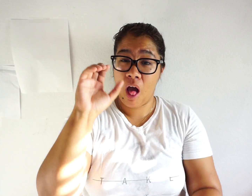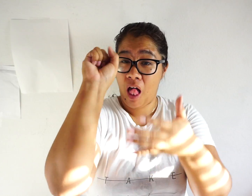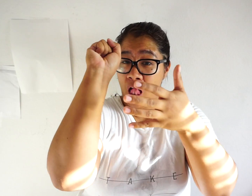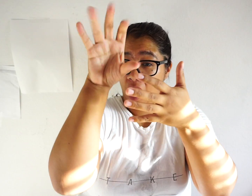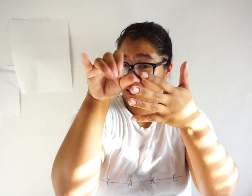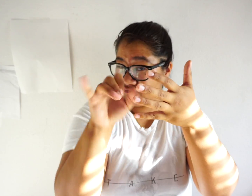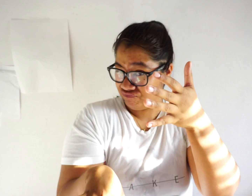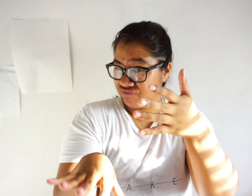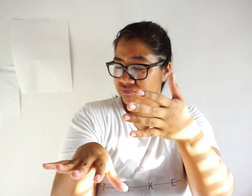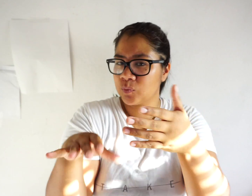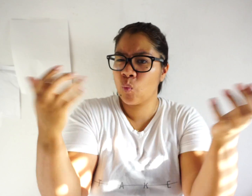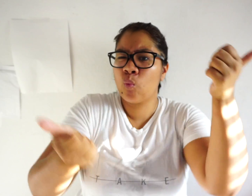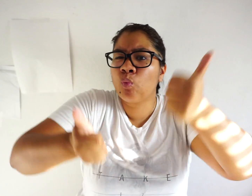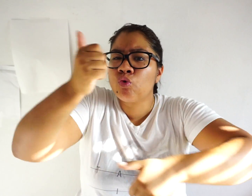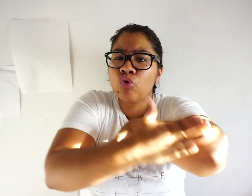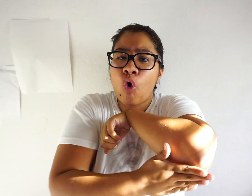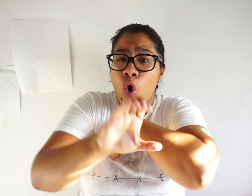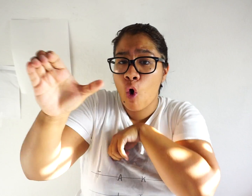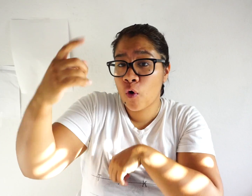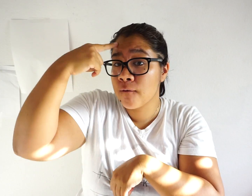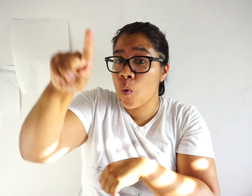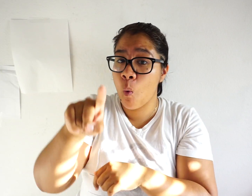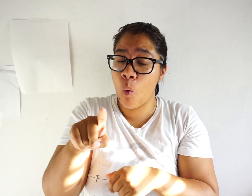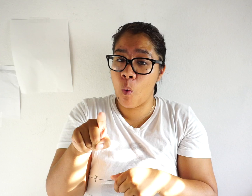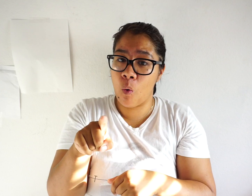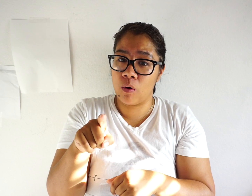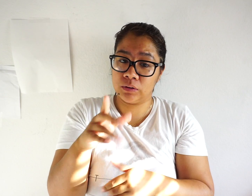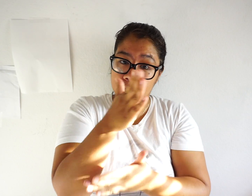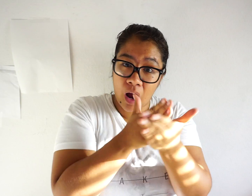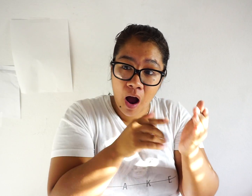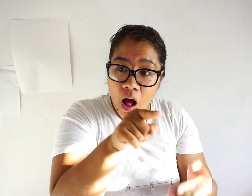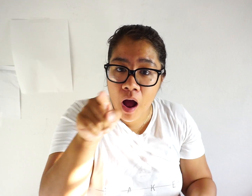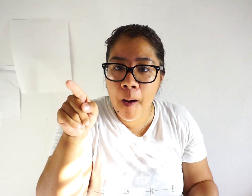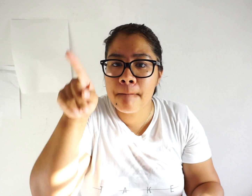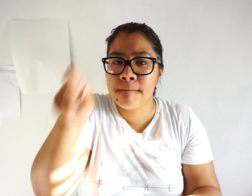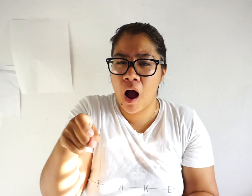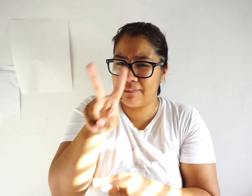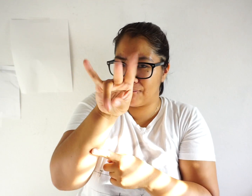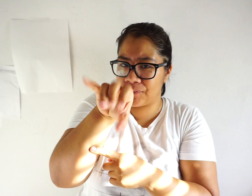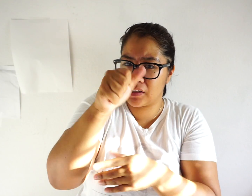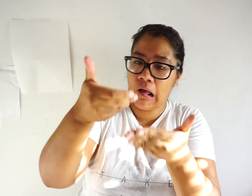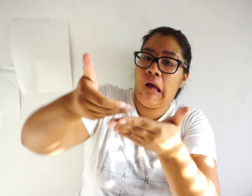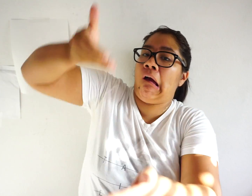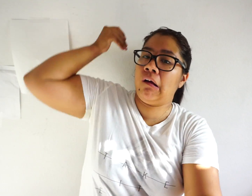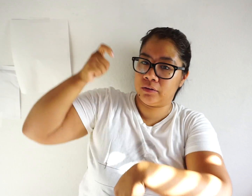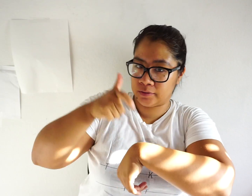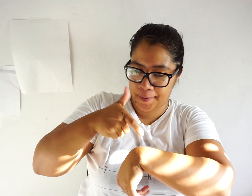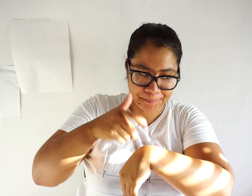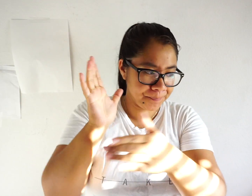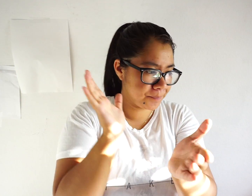I will tell you some of the countries that require visa in advance